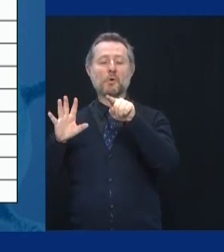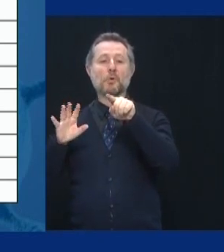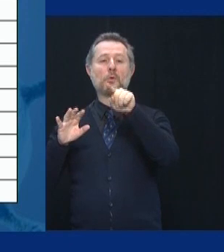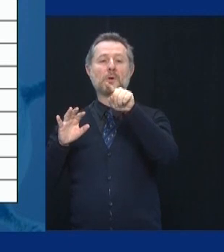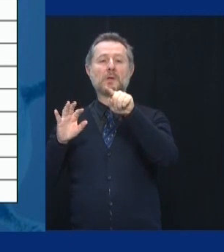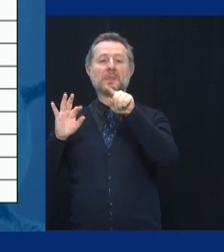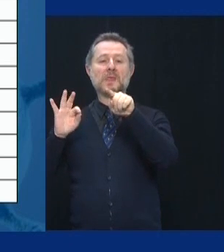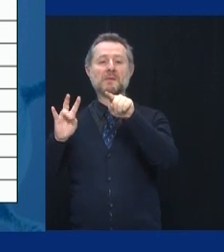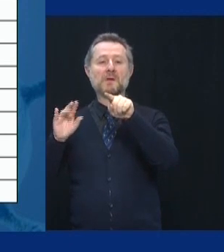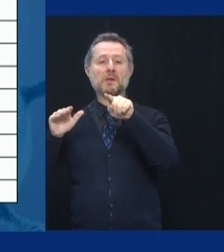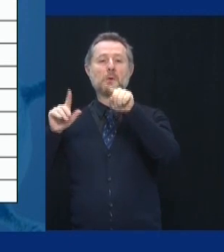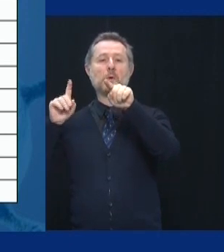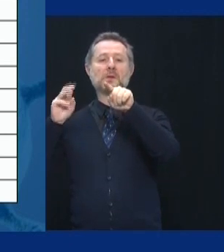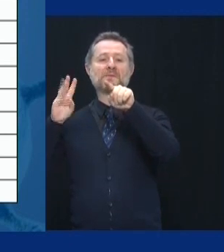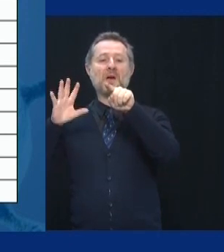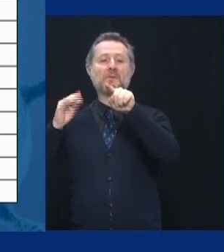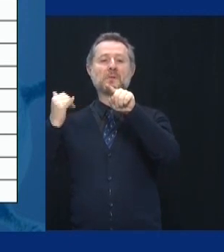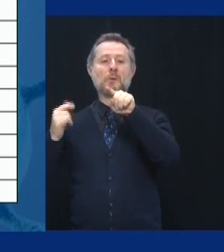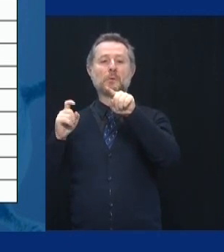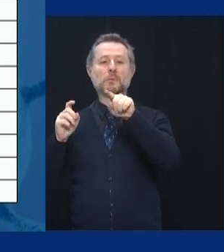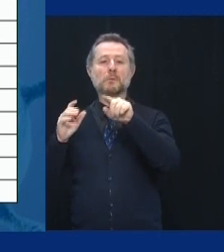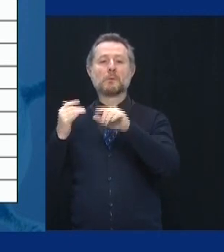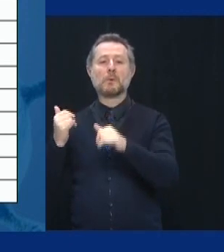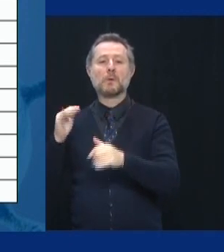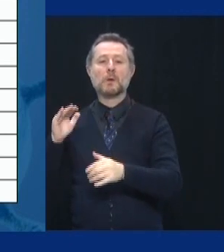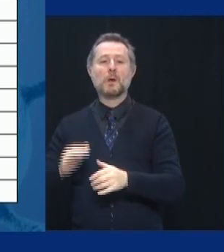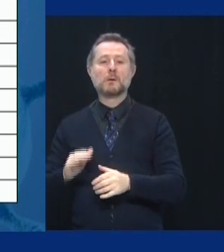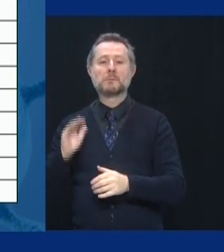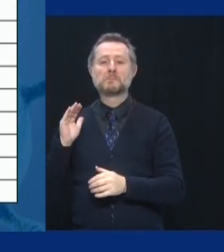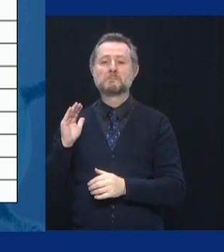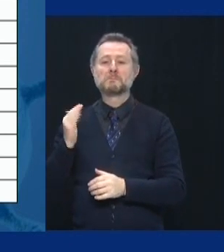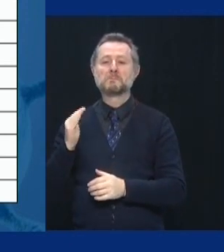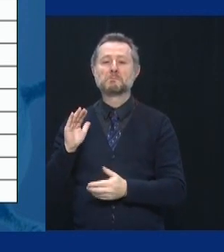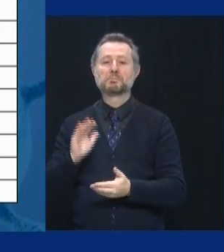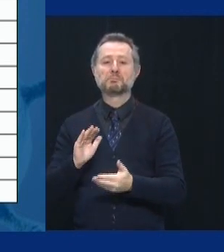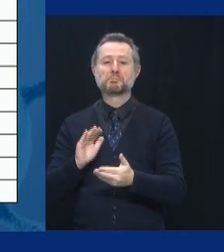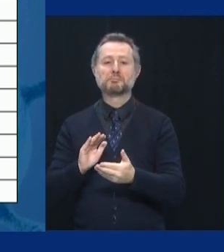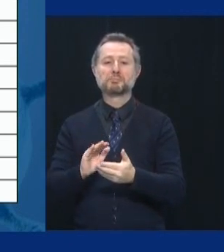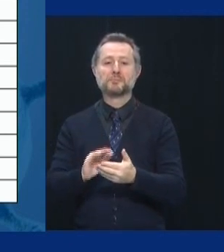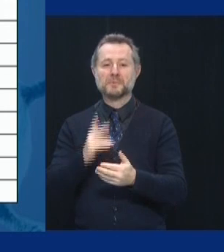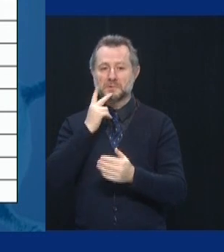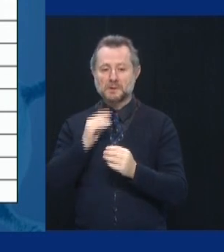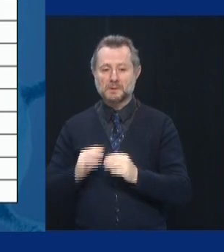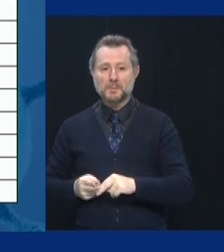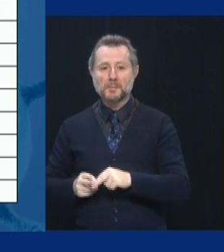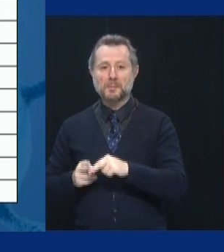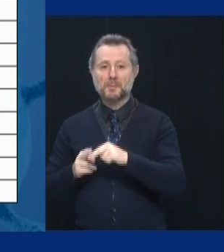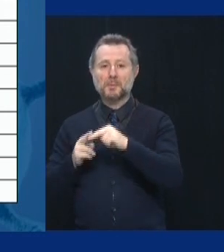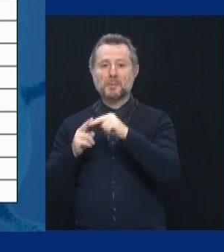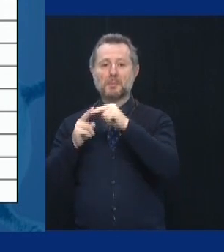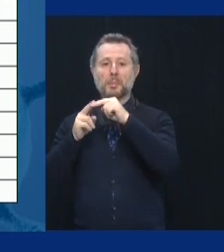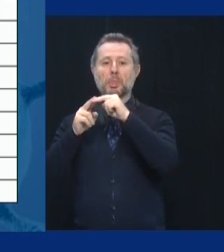HOSPITALIZATIONS AND THEN IT STARTED TO TICK UP, 86, 131,